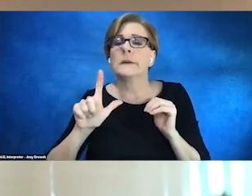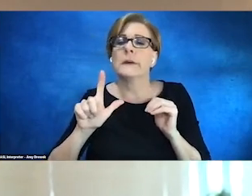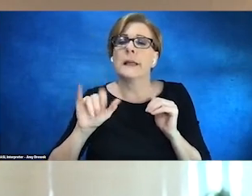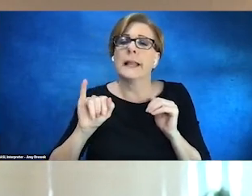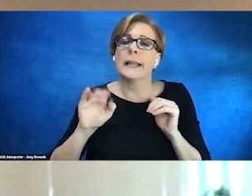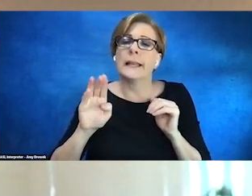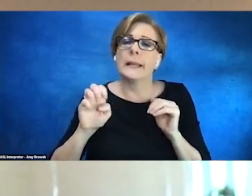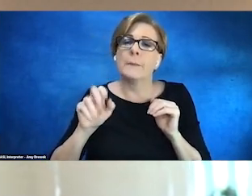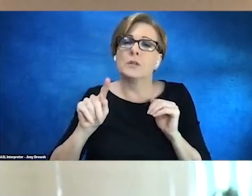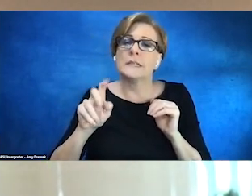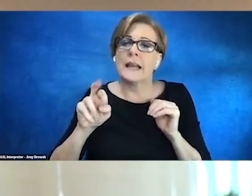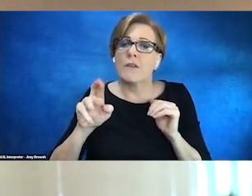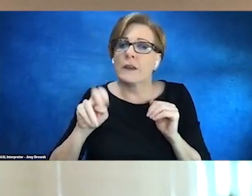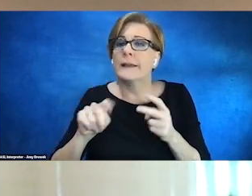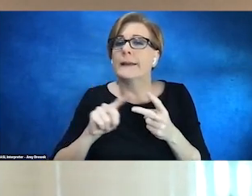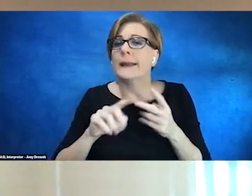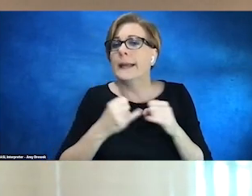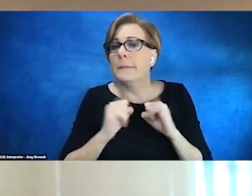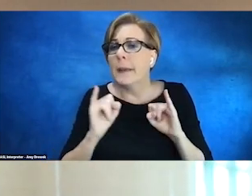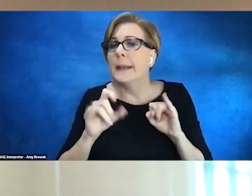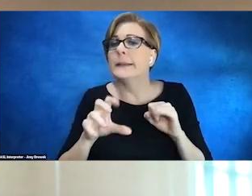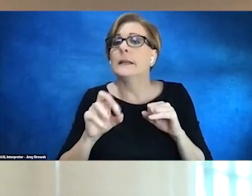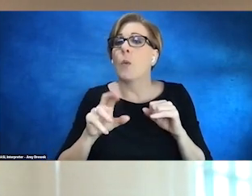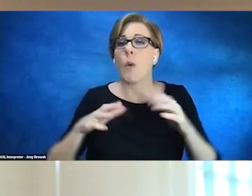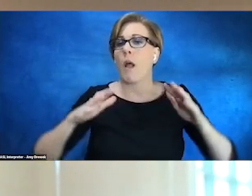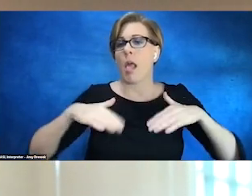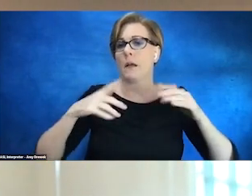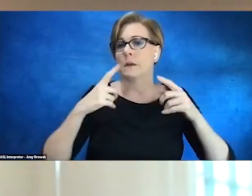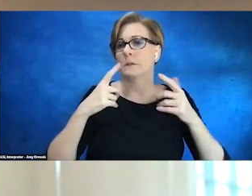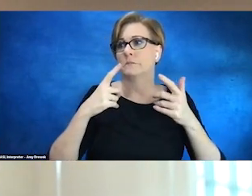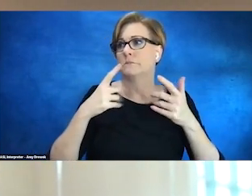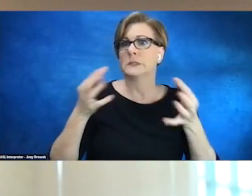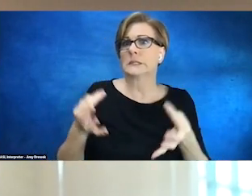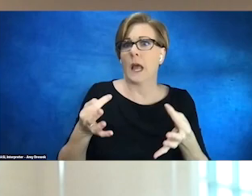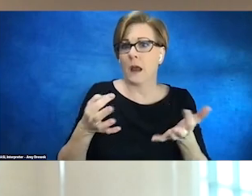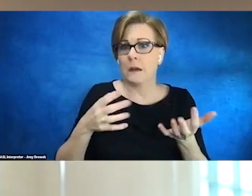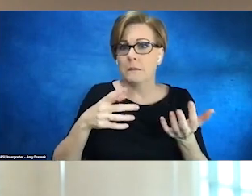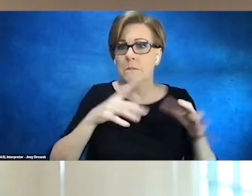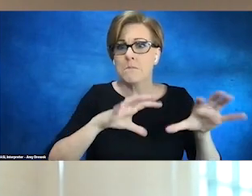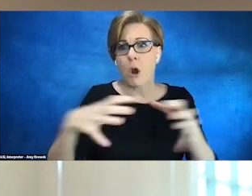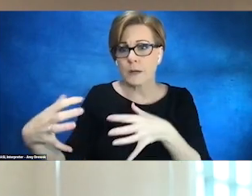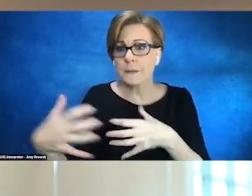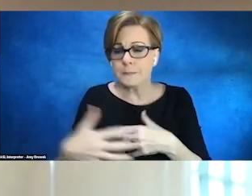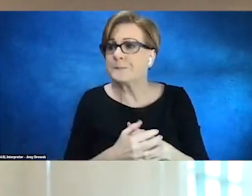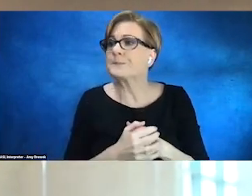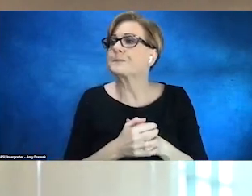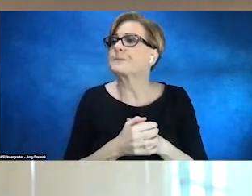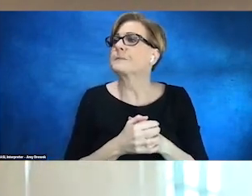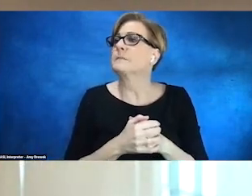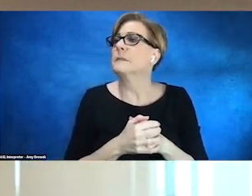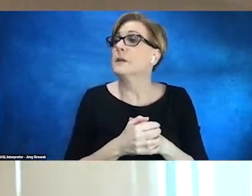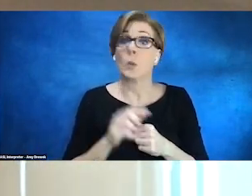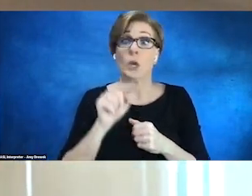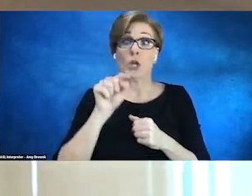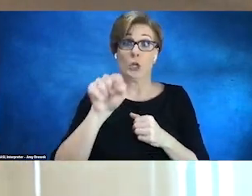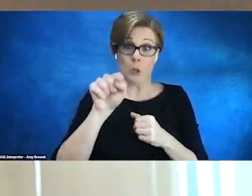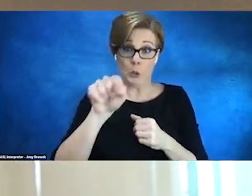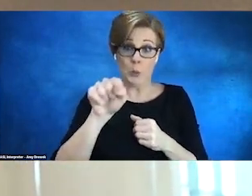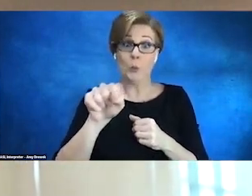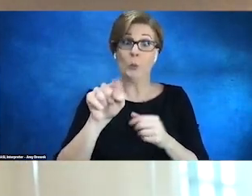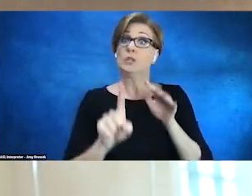so that'd be Libertarians, Independent, or Party Not Declared voters. So, as a voter that's coming into